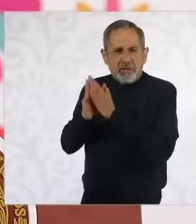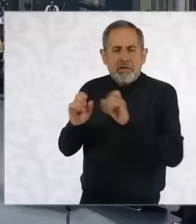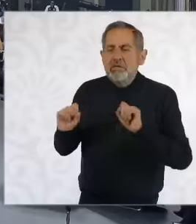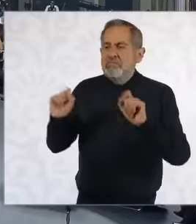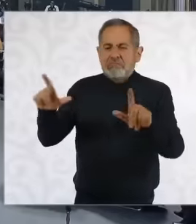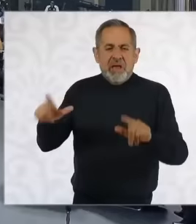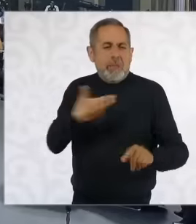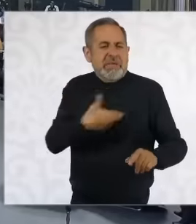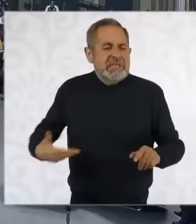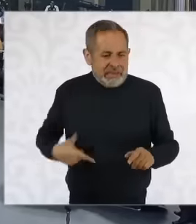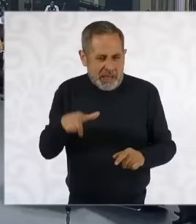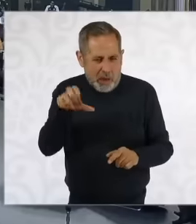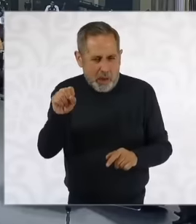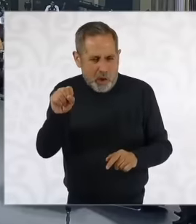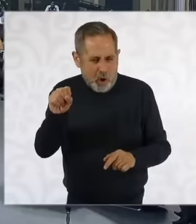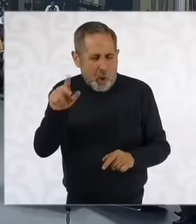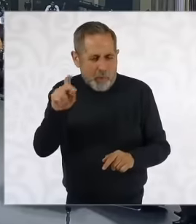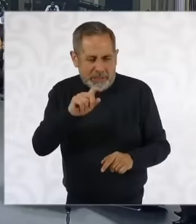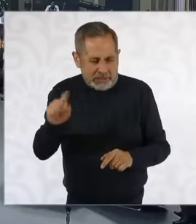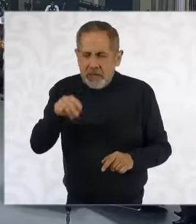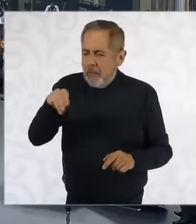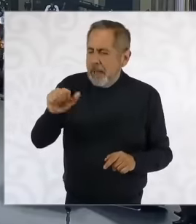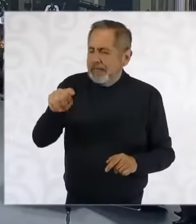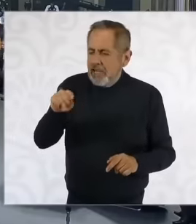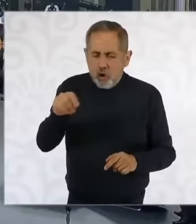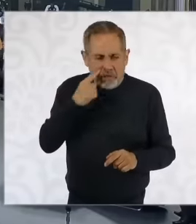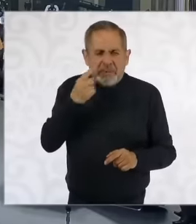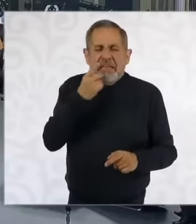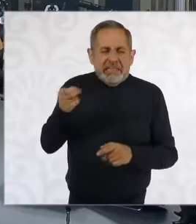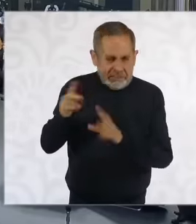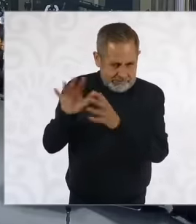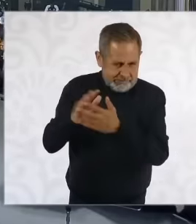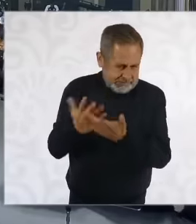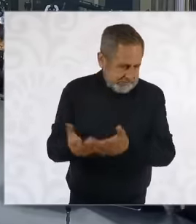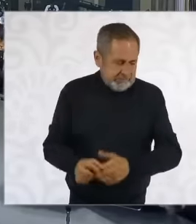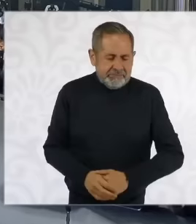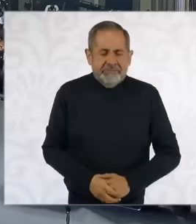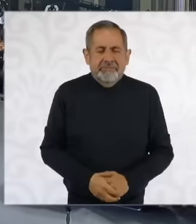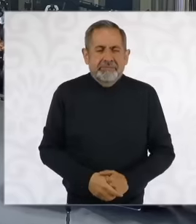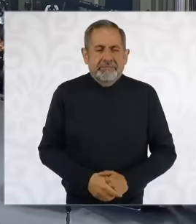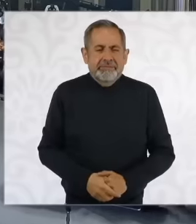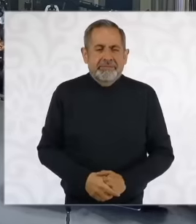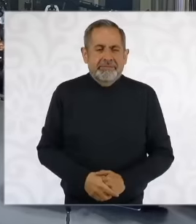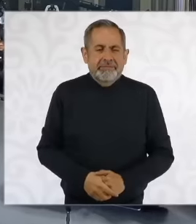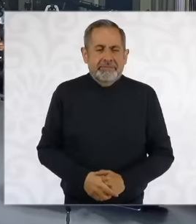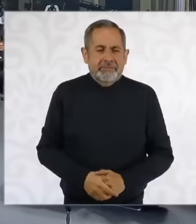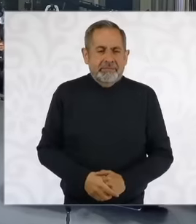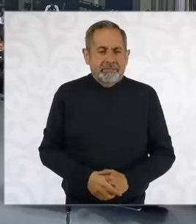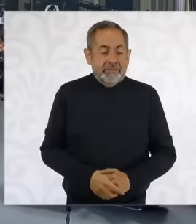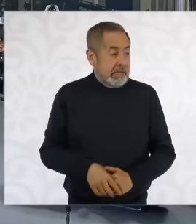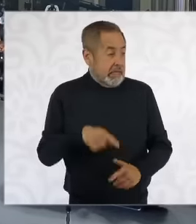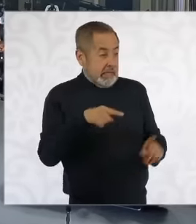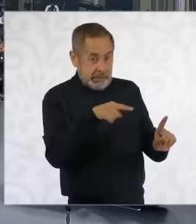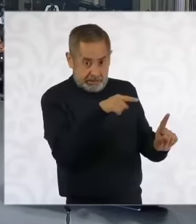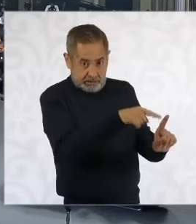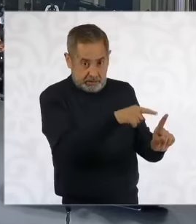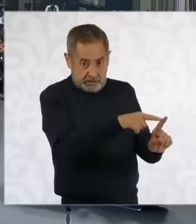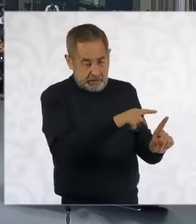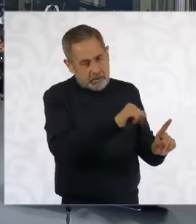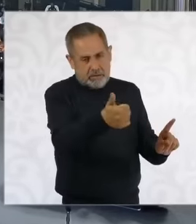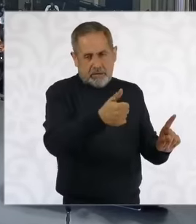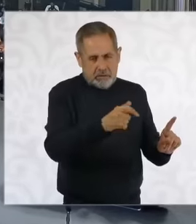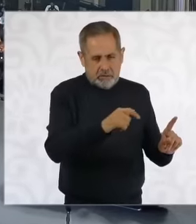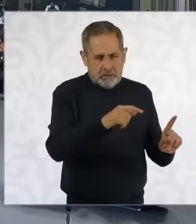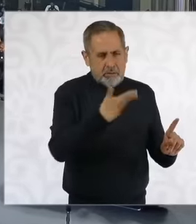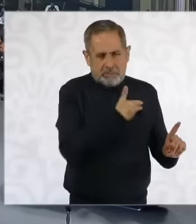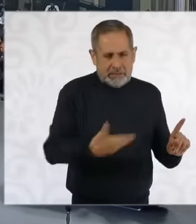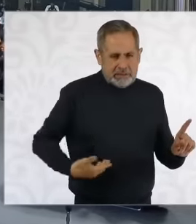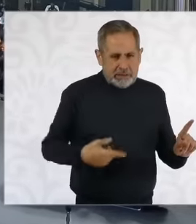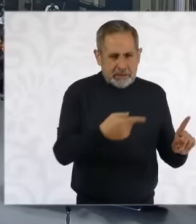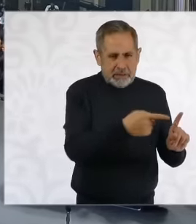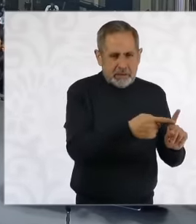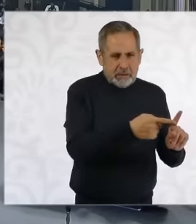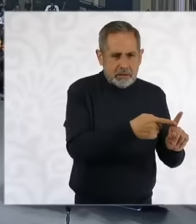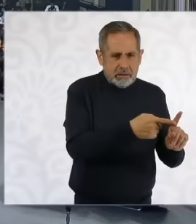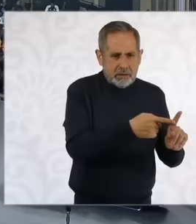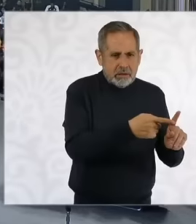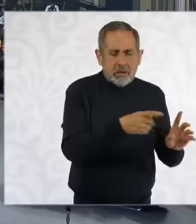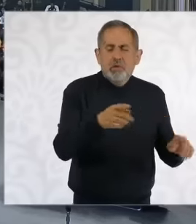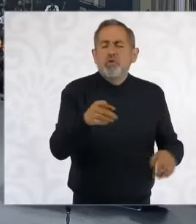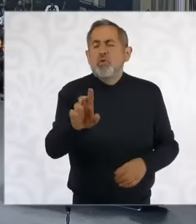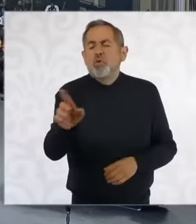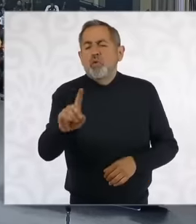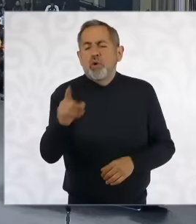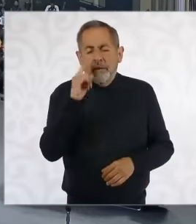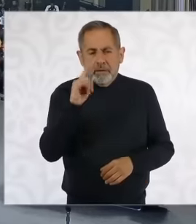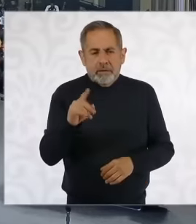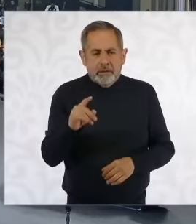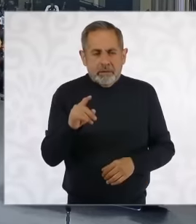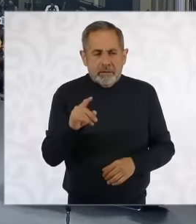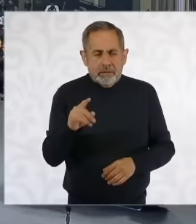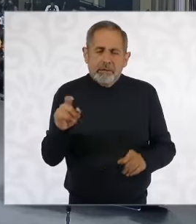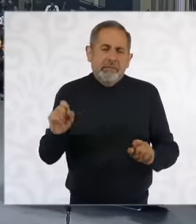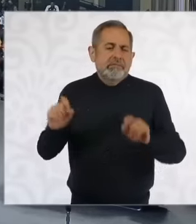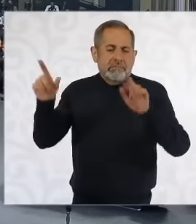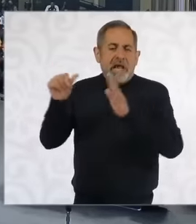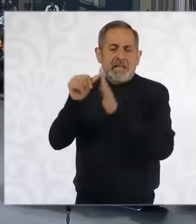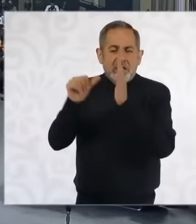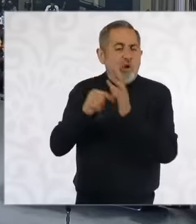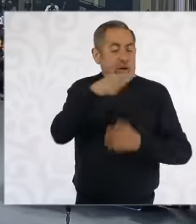times he wanted to privatize no no no the bu is the Washington article well look go to the